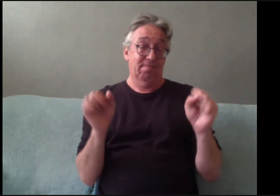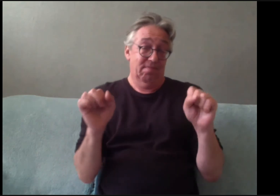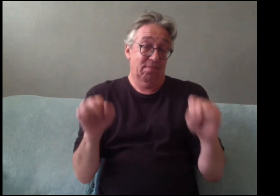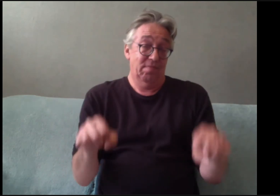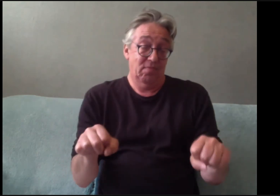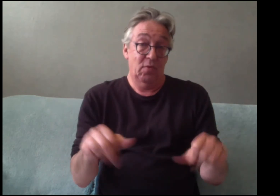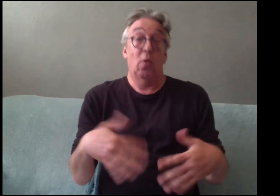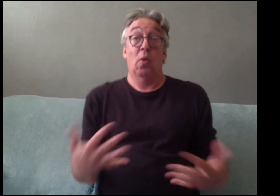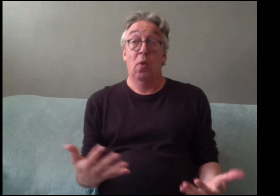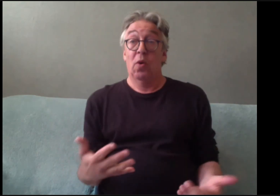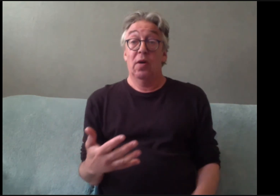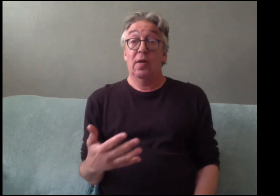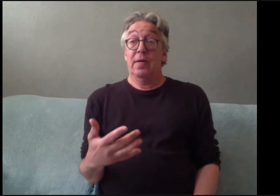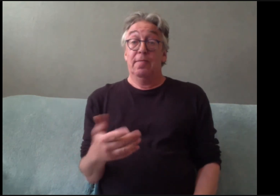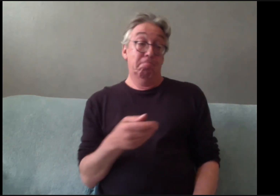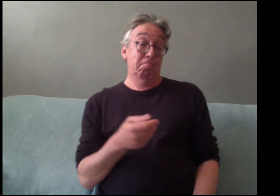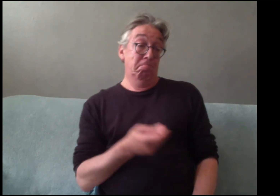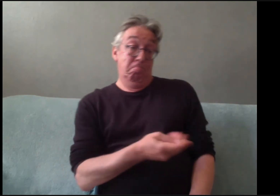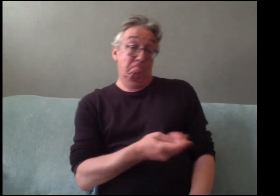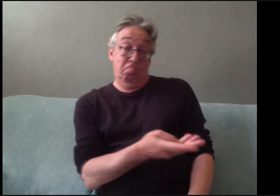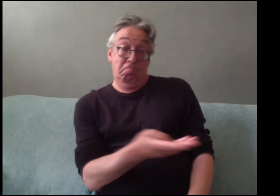or physically challenging behaviour.